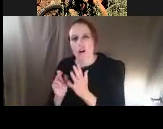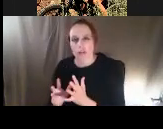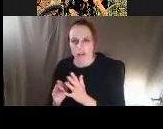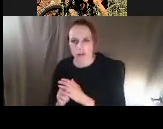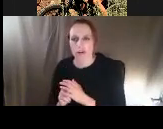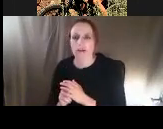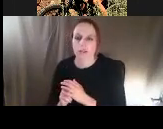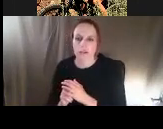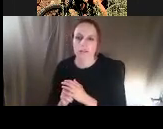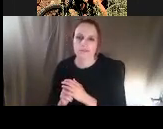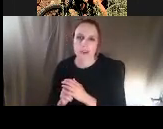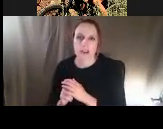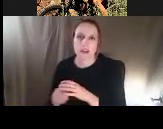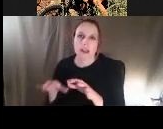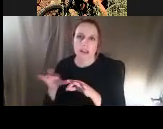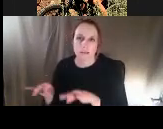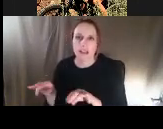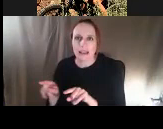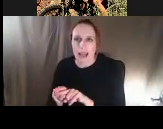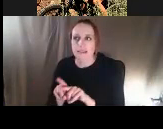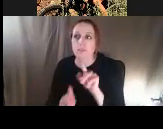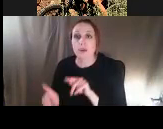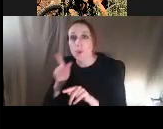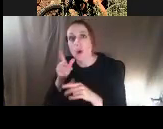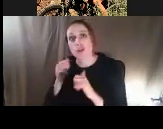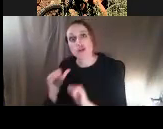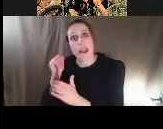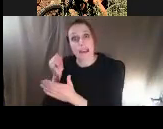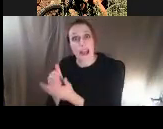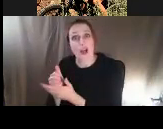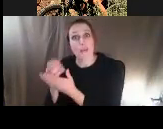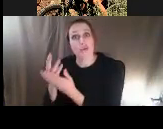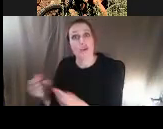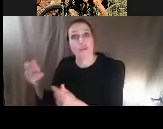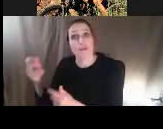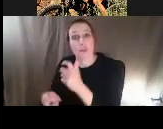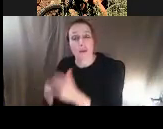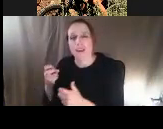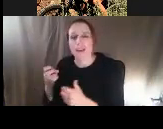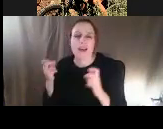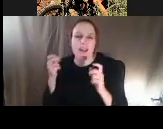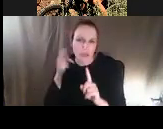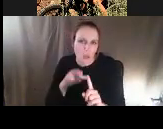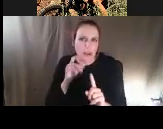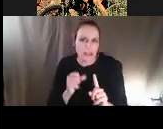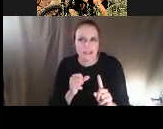but most of us white people who think we are, we're not. We are part of the problem and mostly a lot because